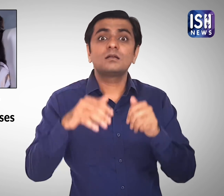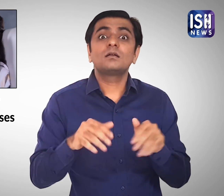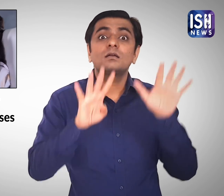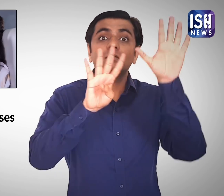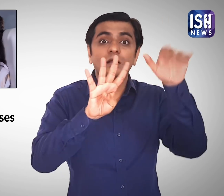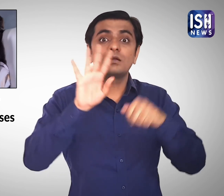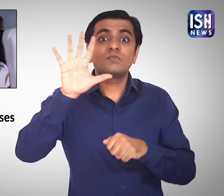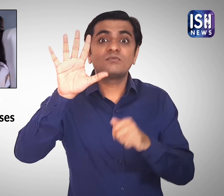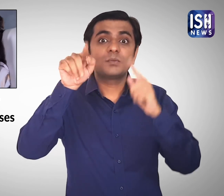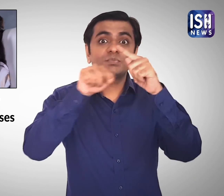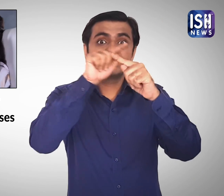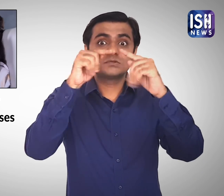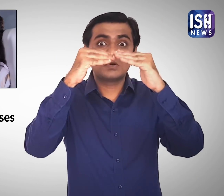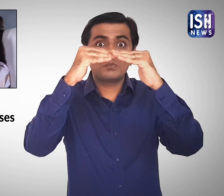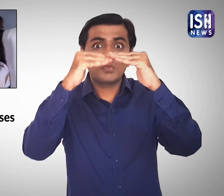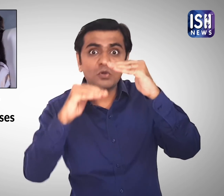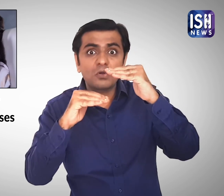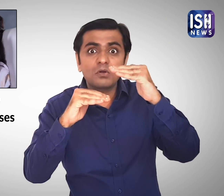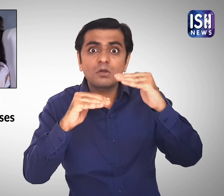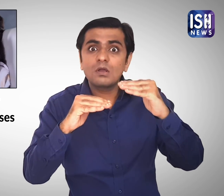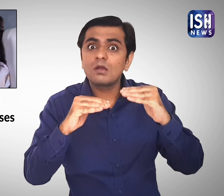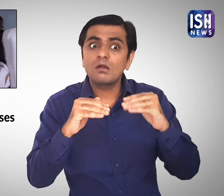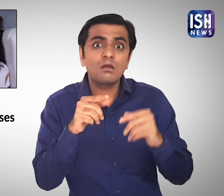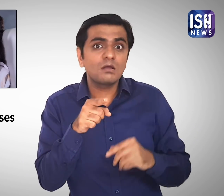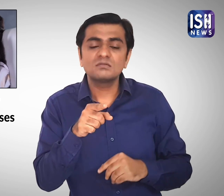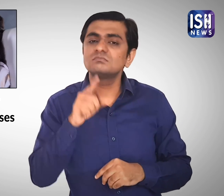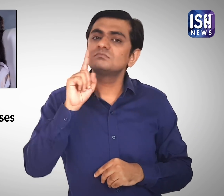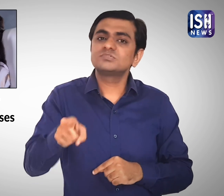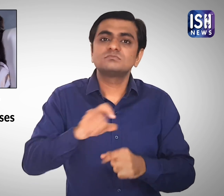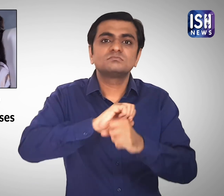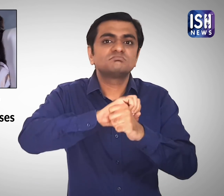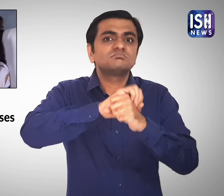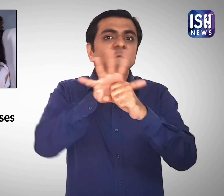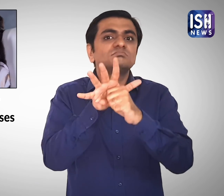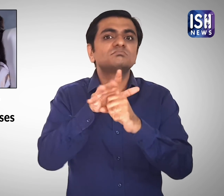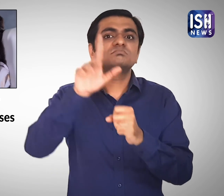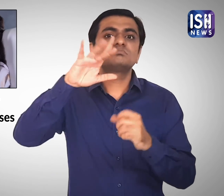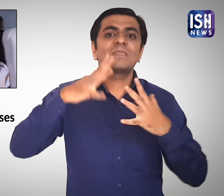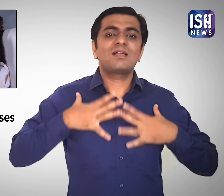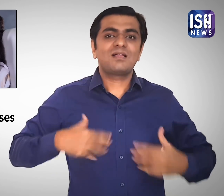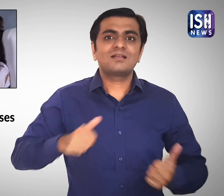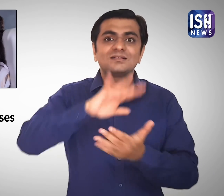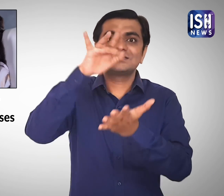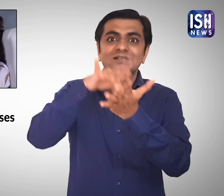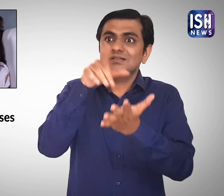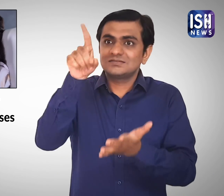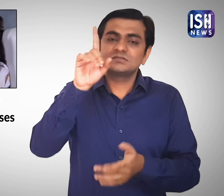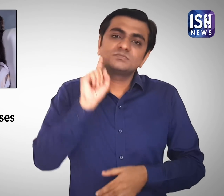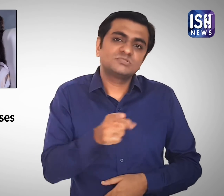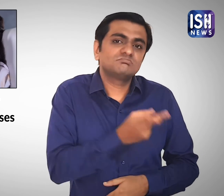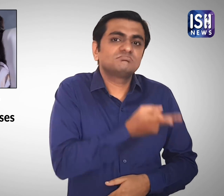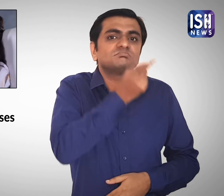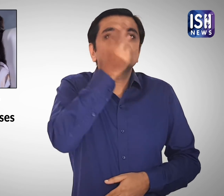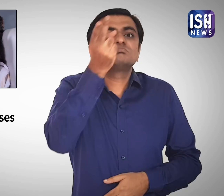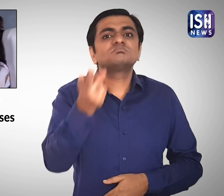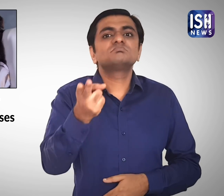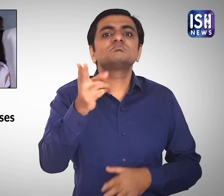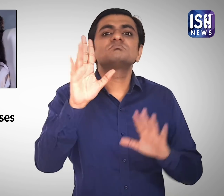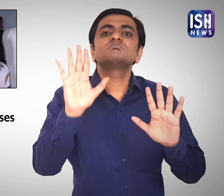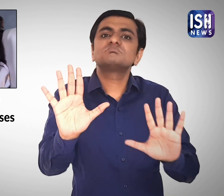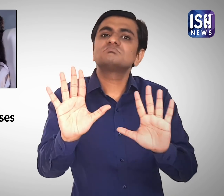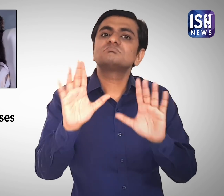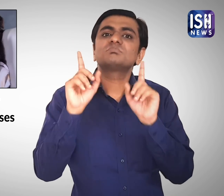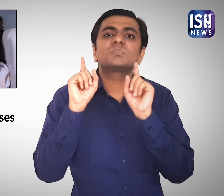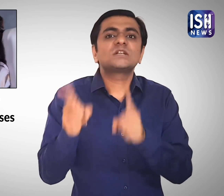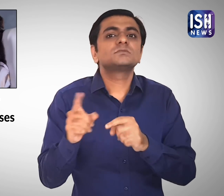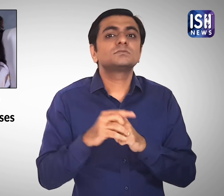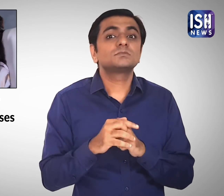If the patient’s oxygen level drops below 95 %, then the patient will be shifted to COVID Health Center.